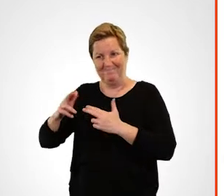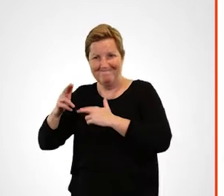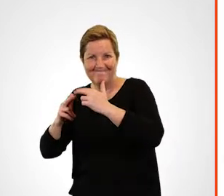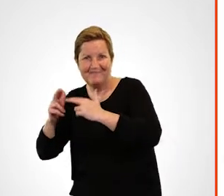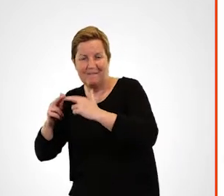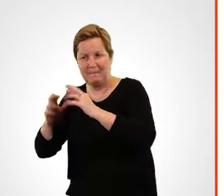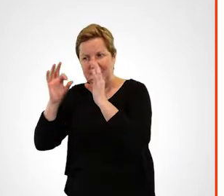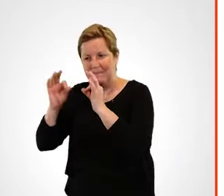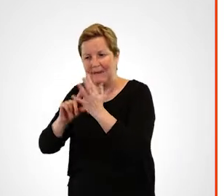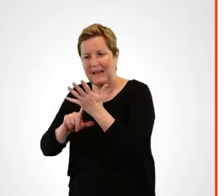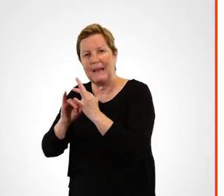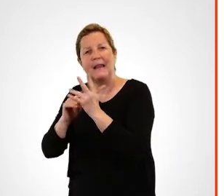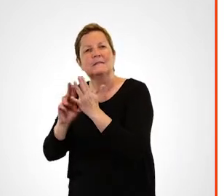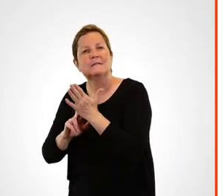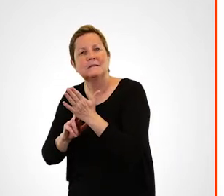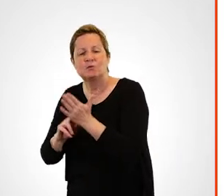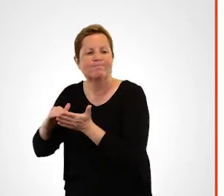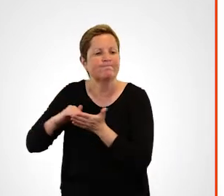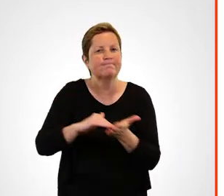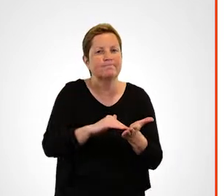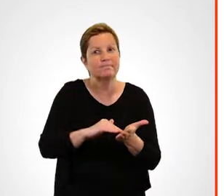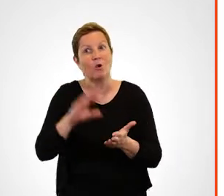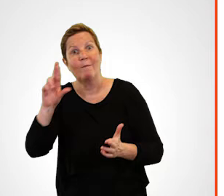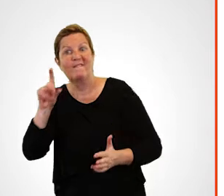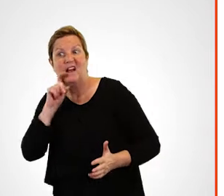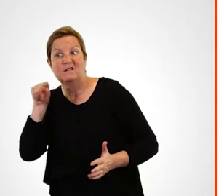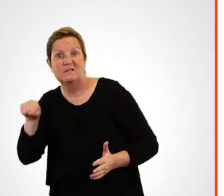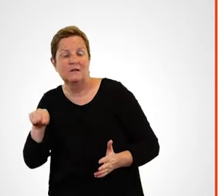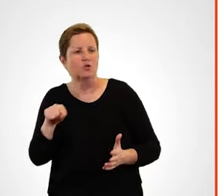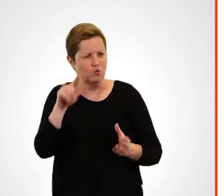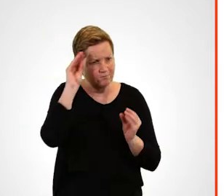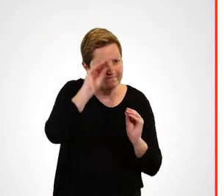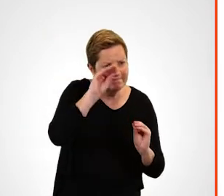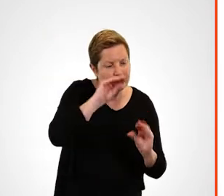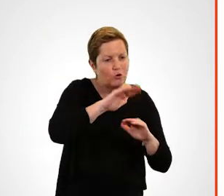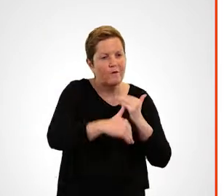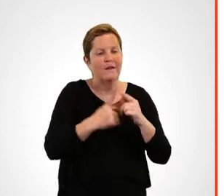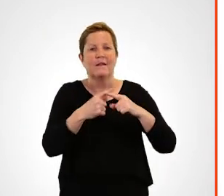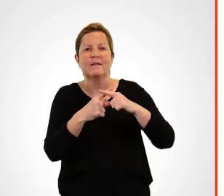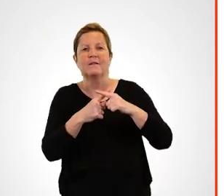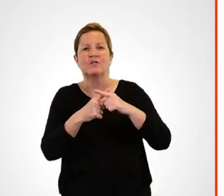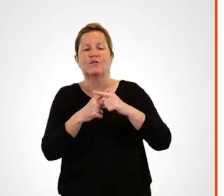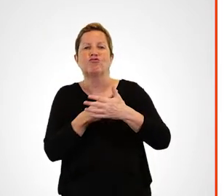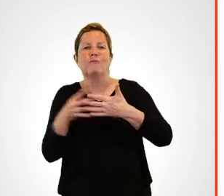to help children learn to recognise those little bits of English grammar, but we need to keep in mind